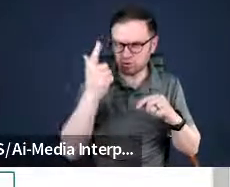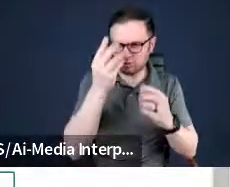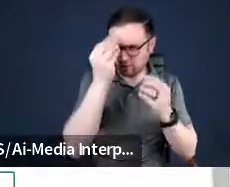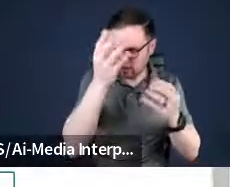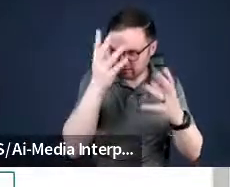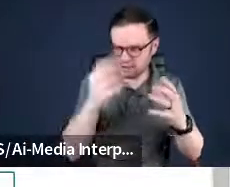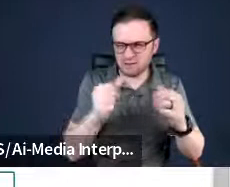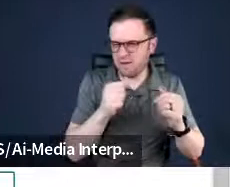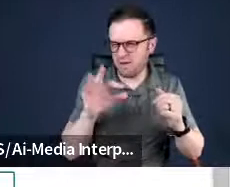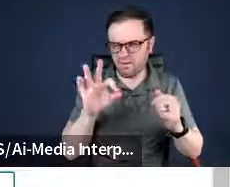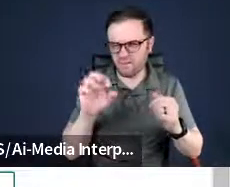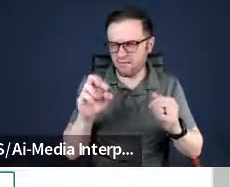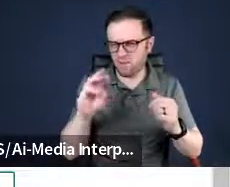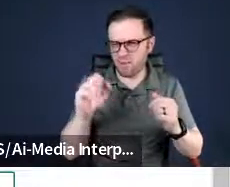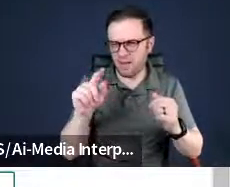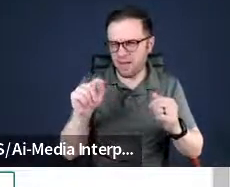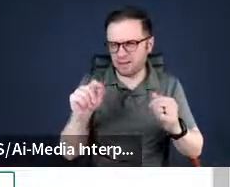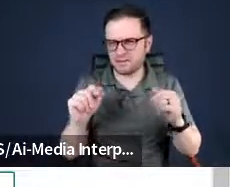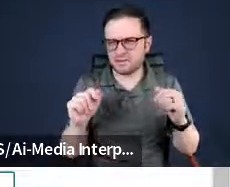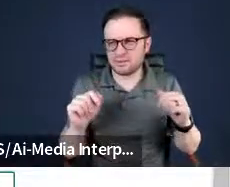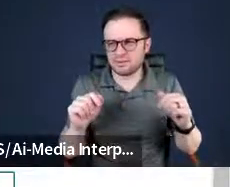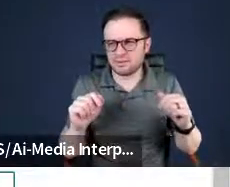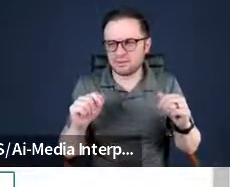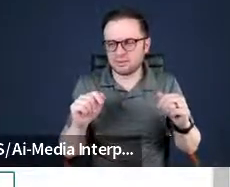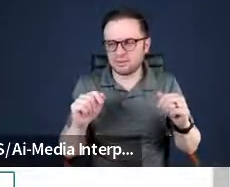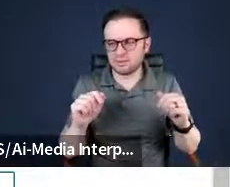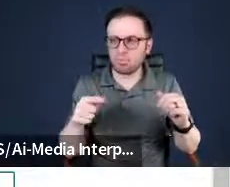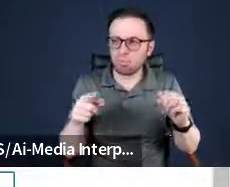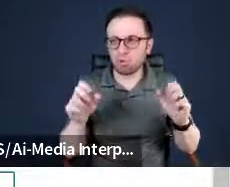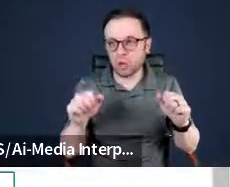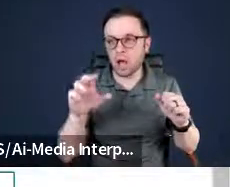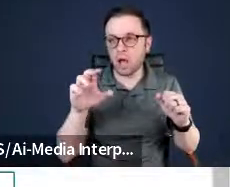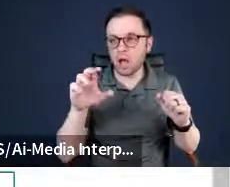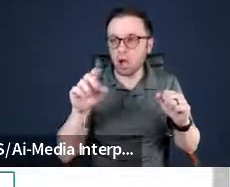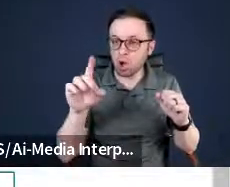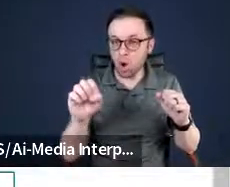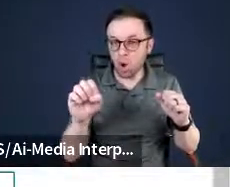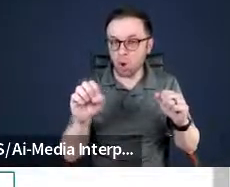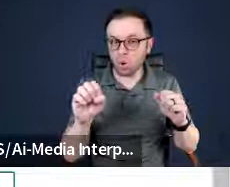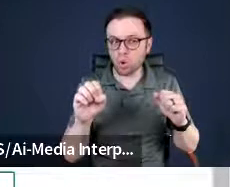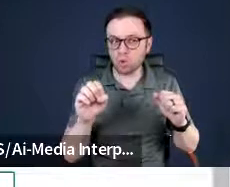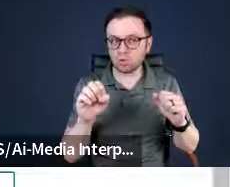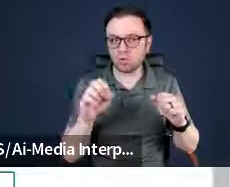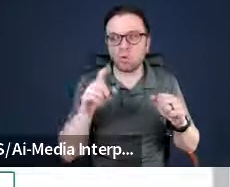of content rather than formatting and of course you can code